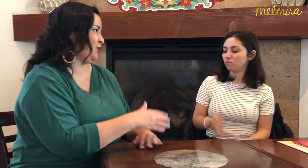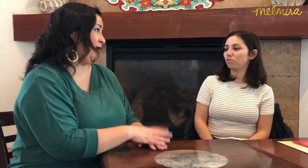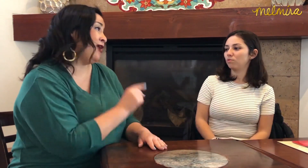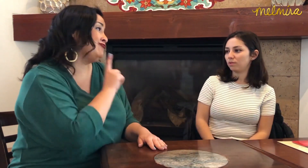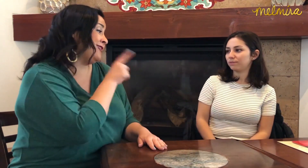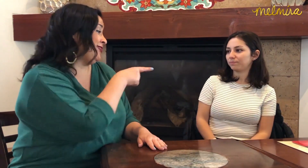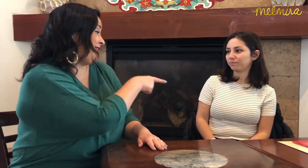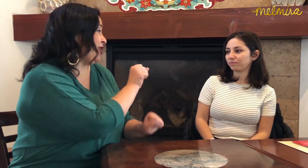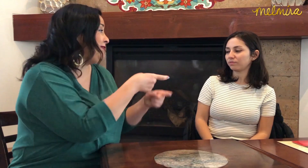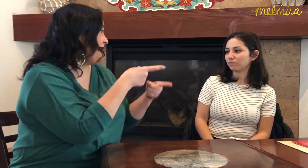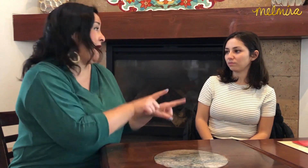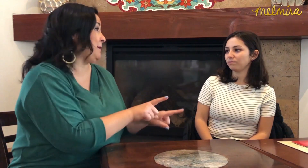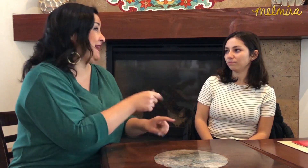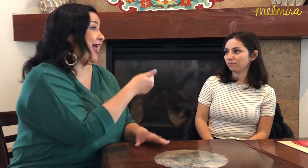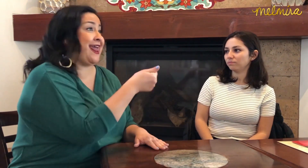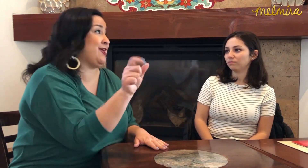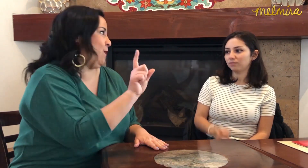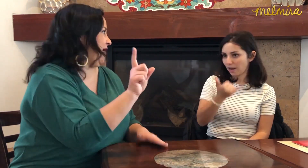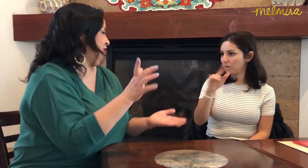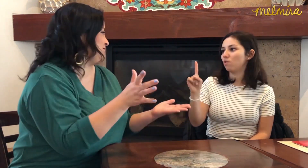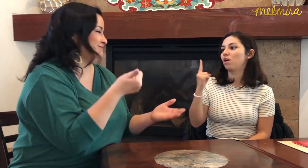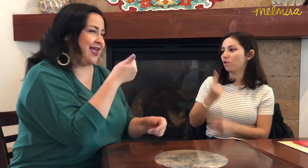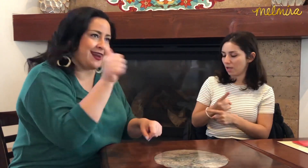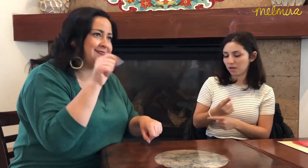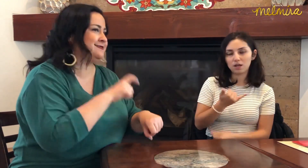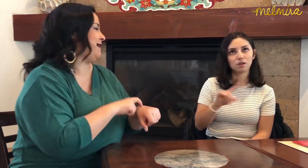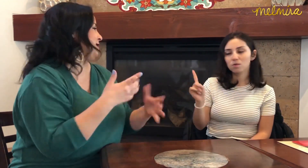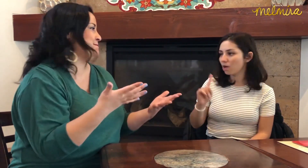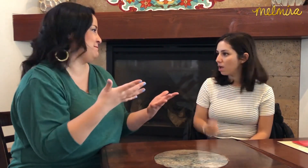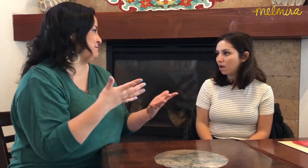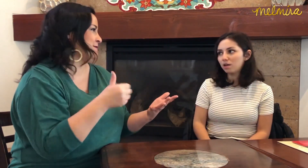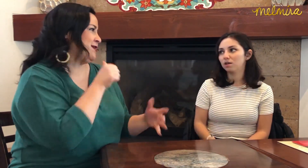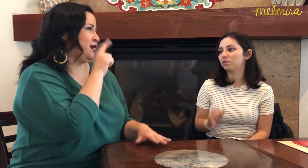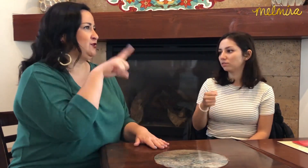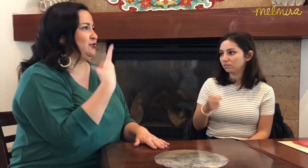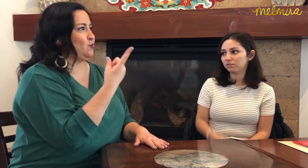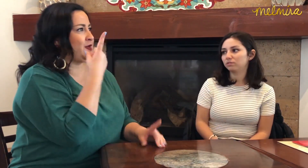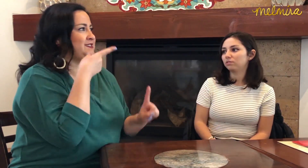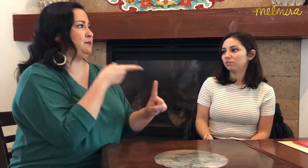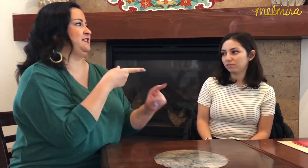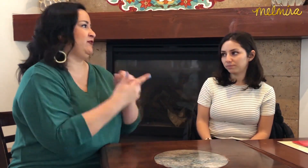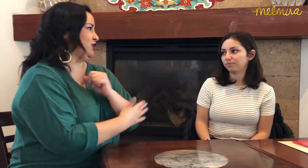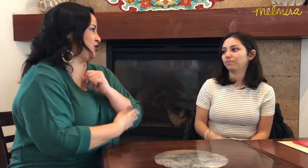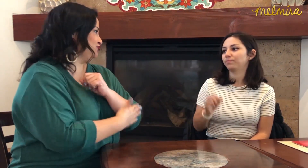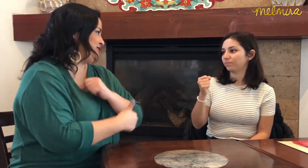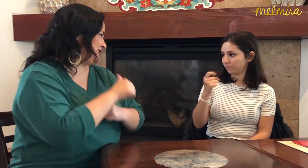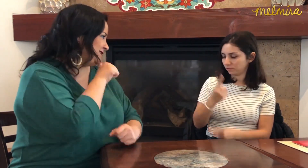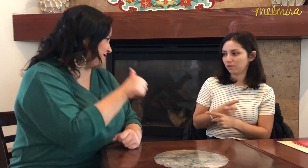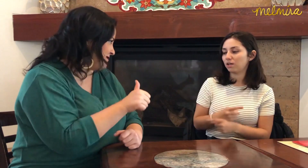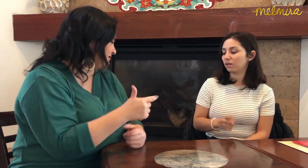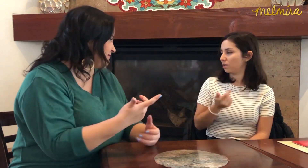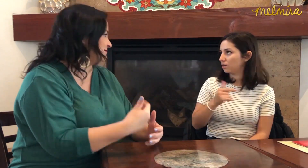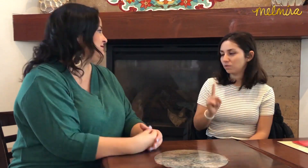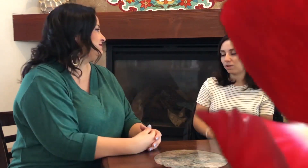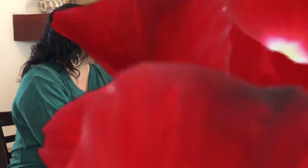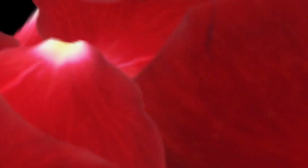Go through, yes, and really, it can happen anywhere. Anywhere, right. Anytime. Not just one specific country. Yes. Right. Anywhere.